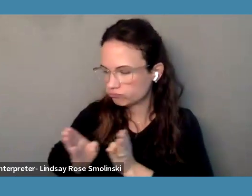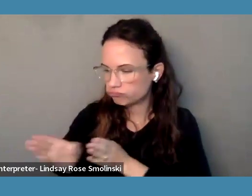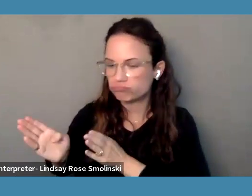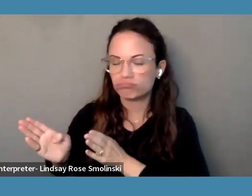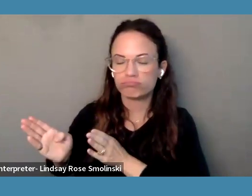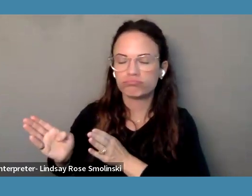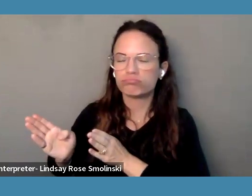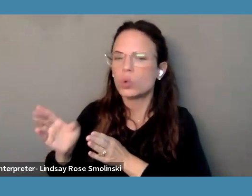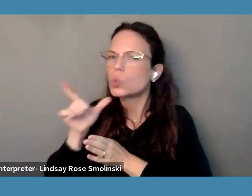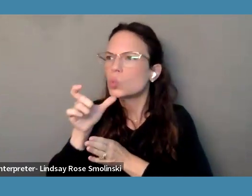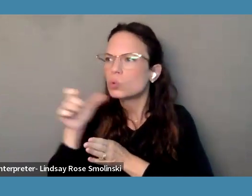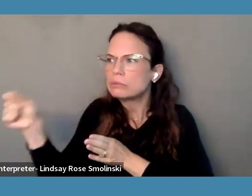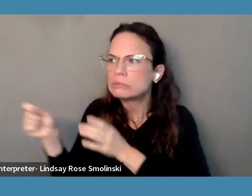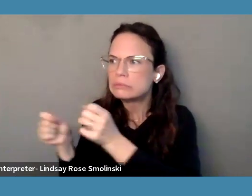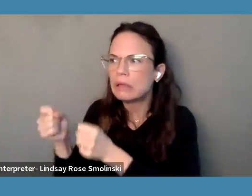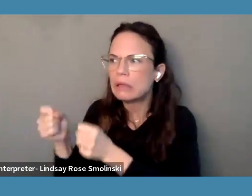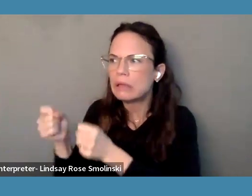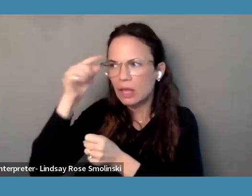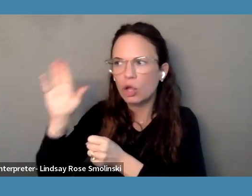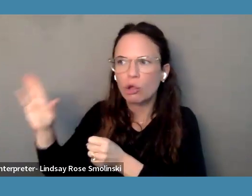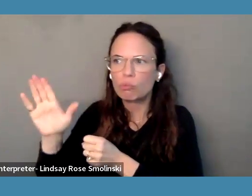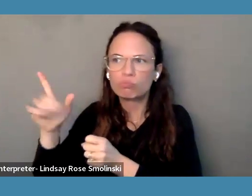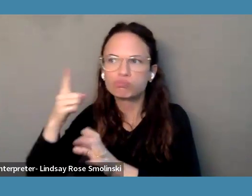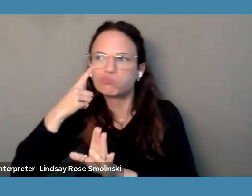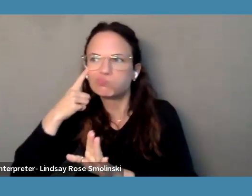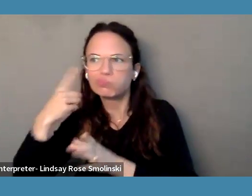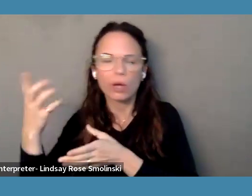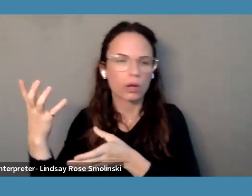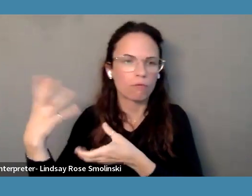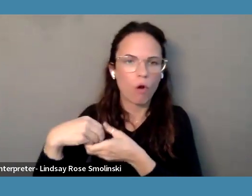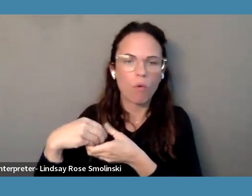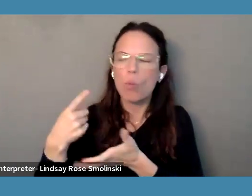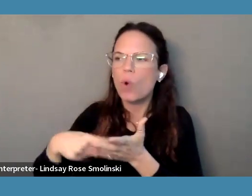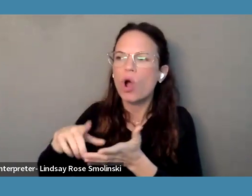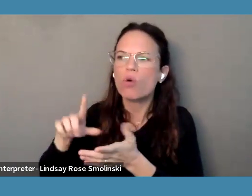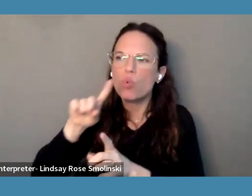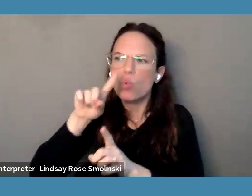who you think your witnesses are gonna be and what questions you want to ask them so